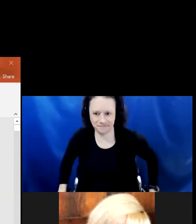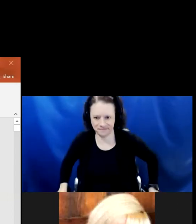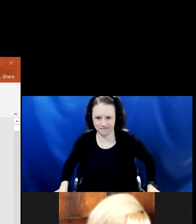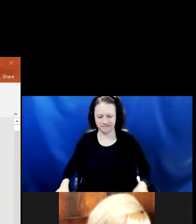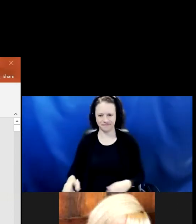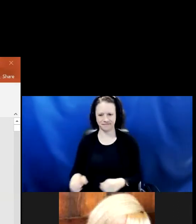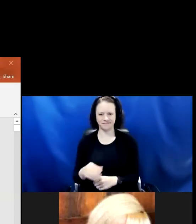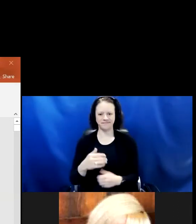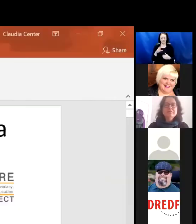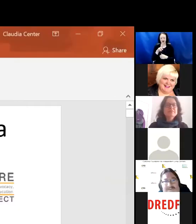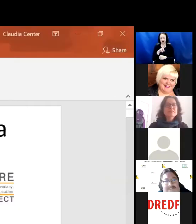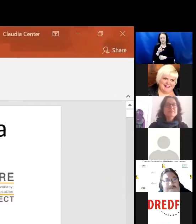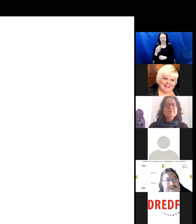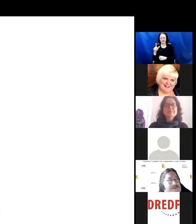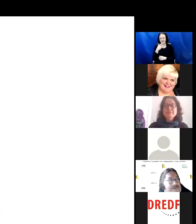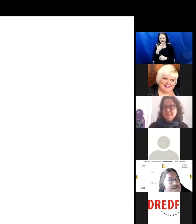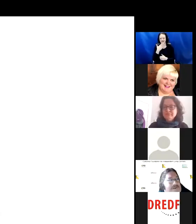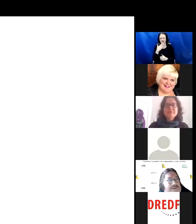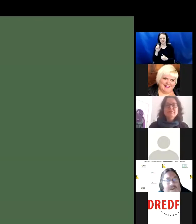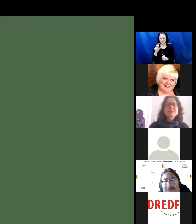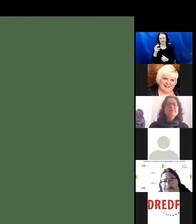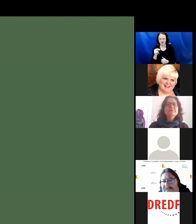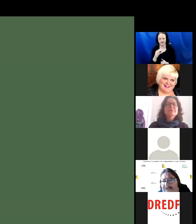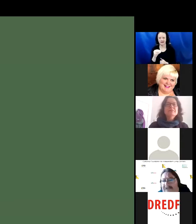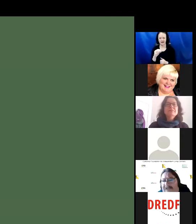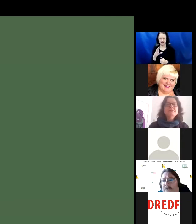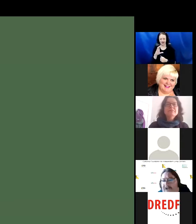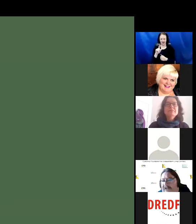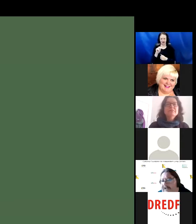Thanks Susan, and Claudia and Brandie.